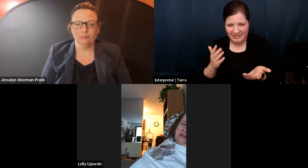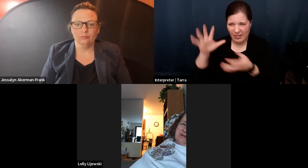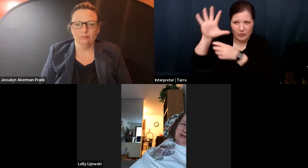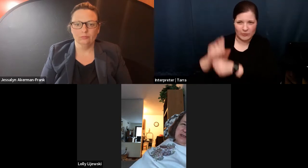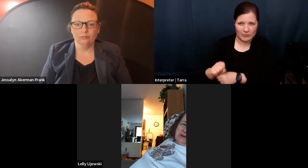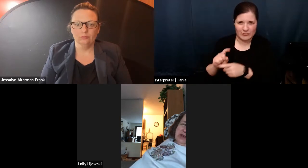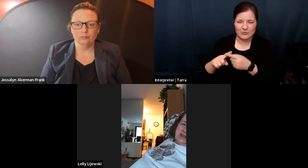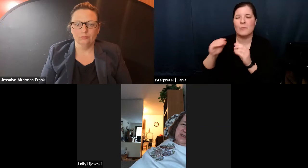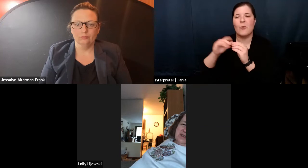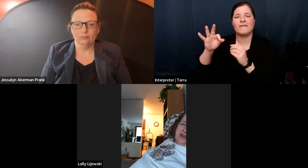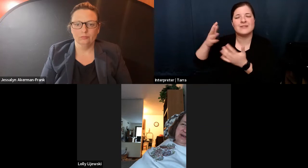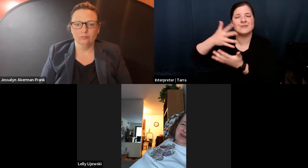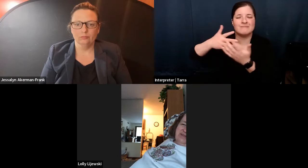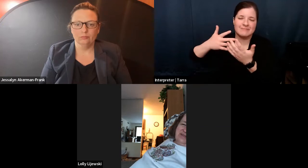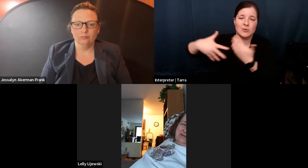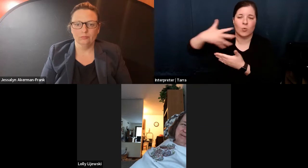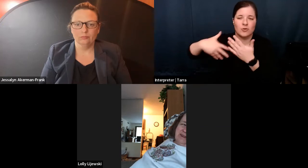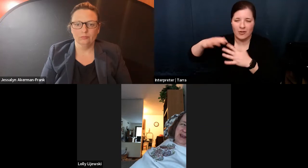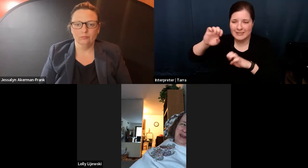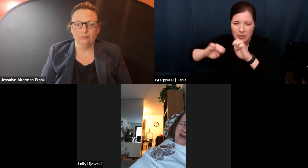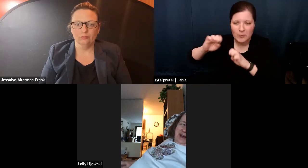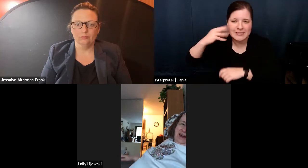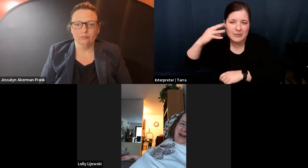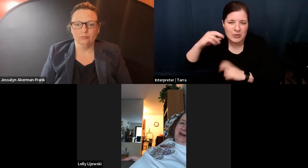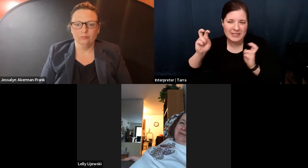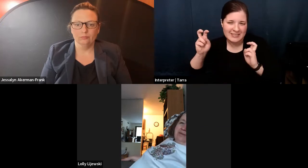And they're going to do it anyway.